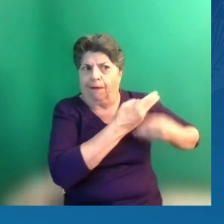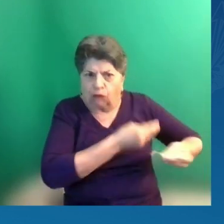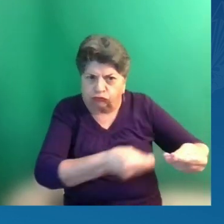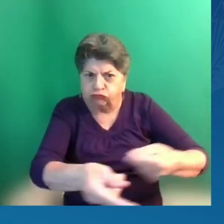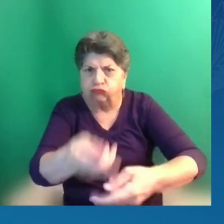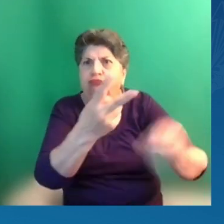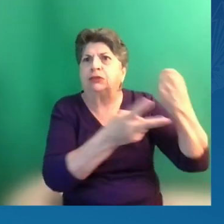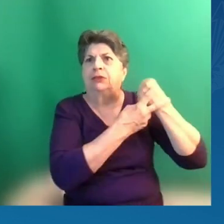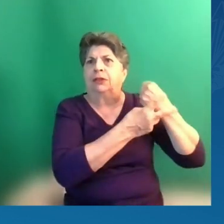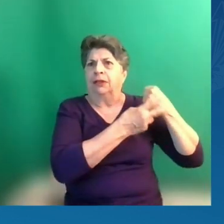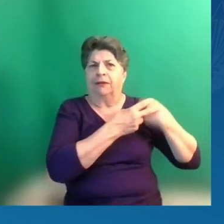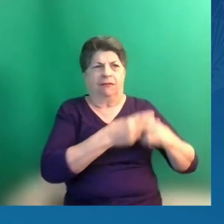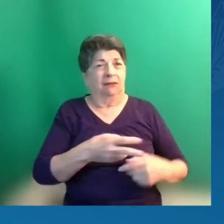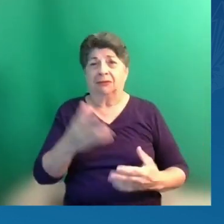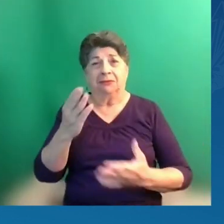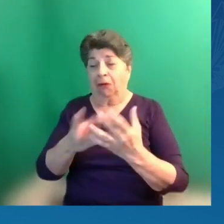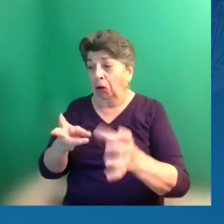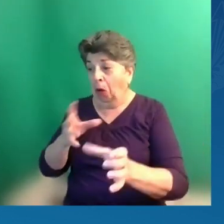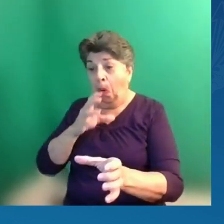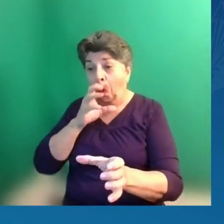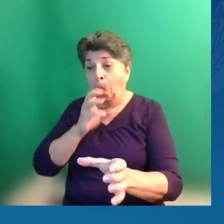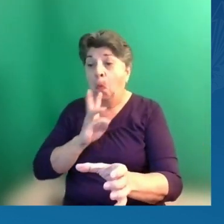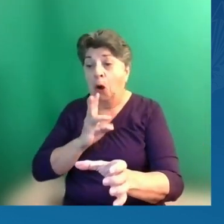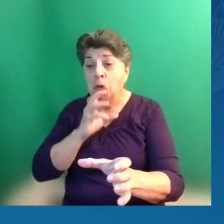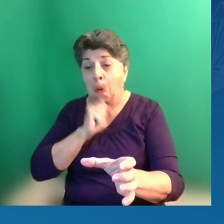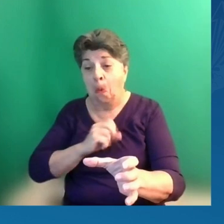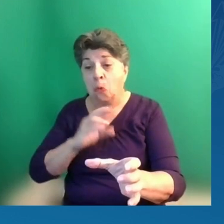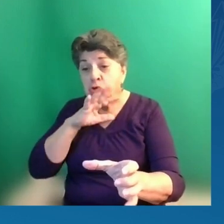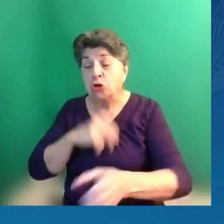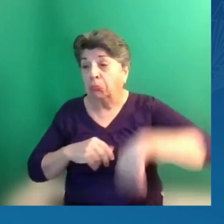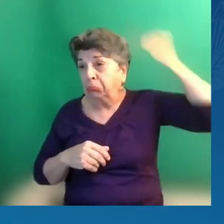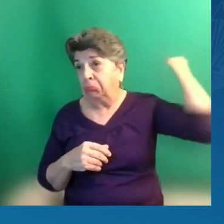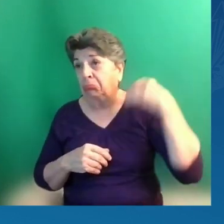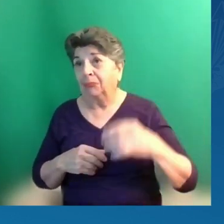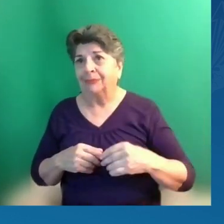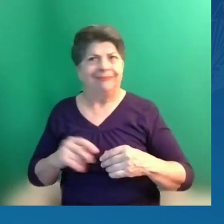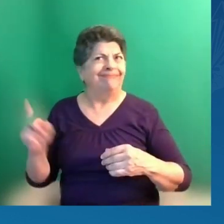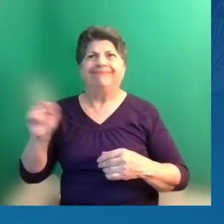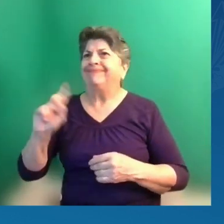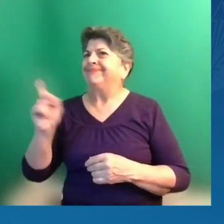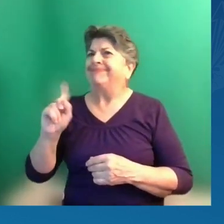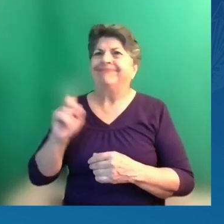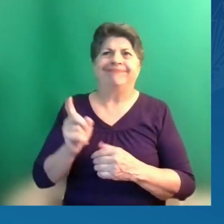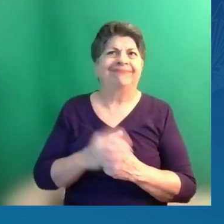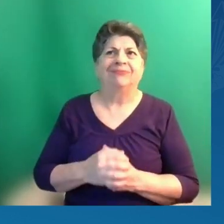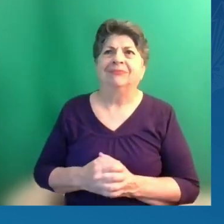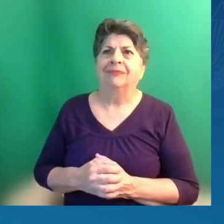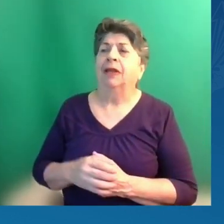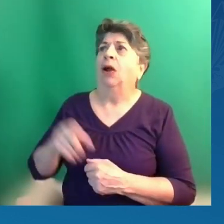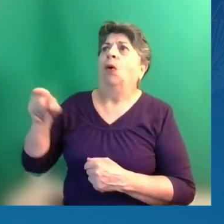to discuss these issues -- from the King of Jordan to the Prime Minister of Vietnam, to the President of Israel.